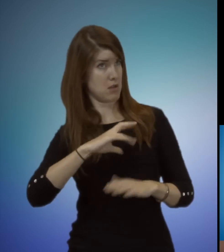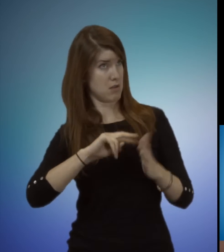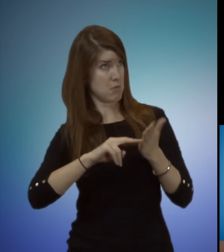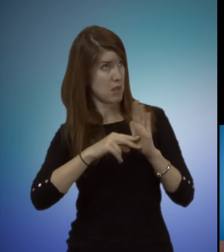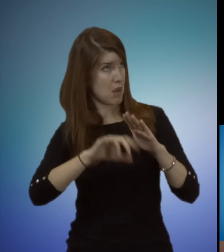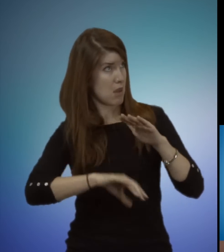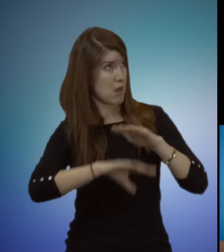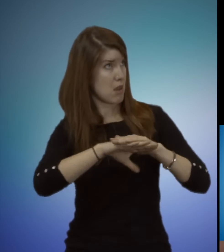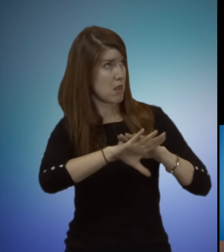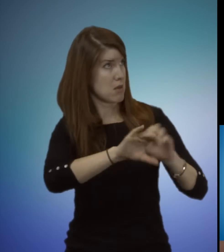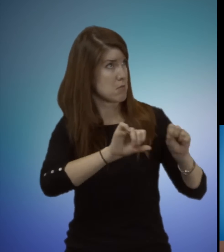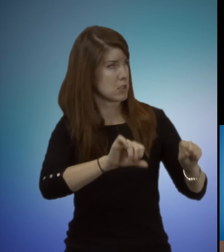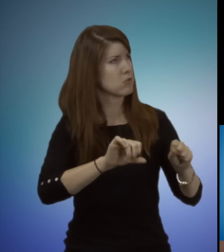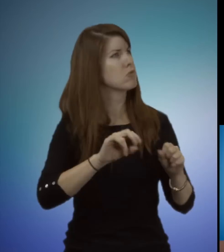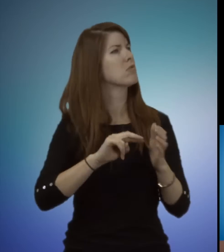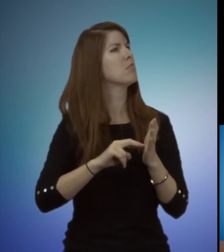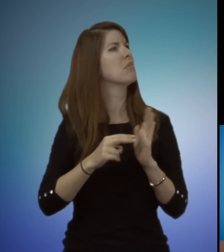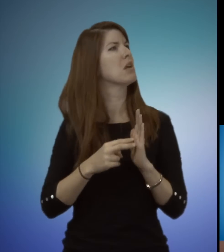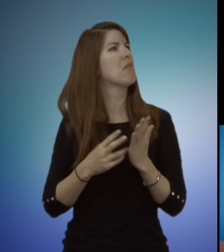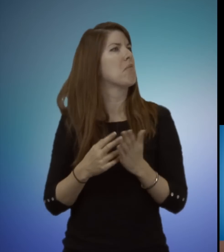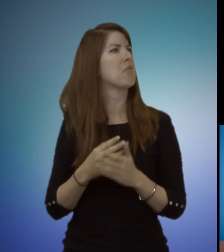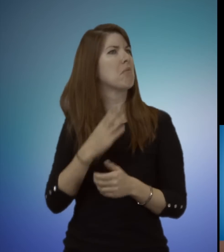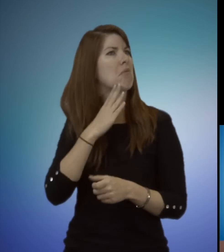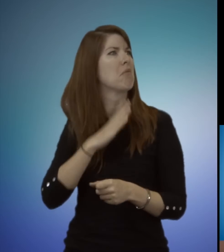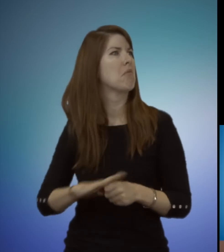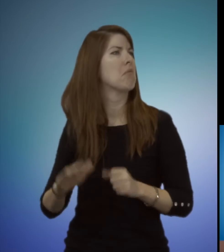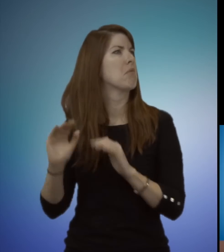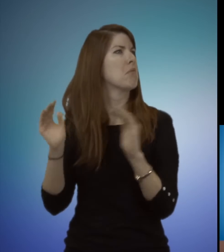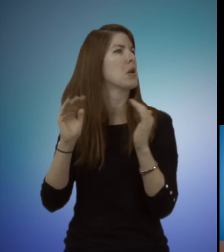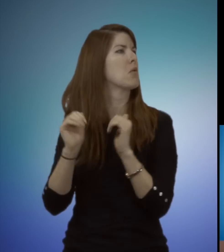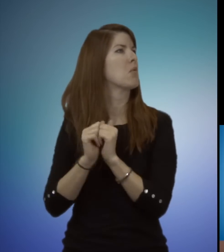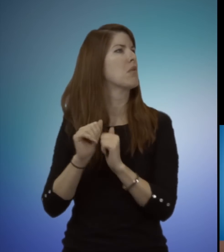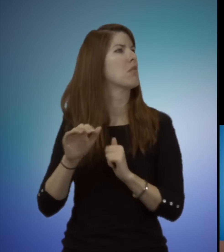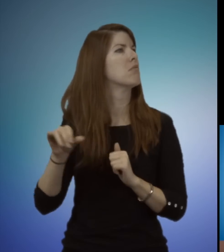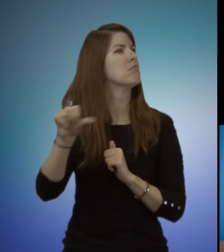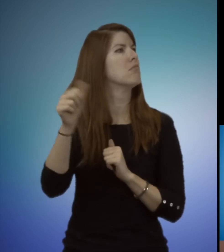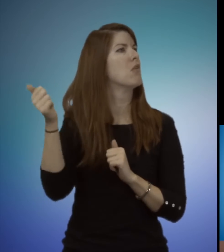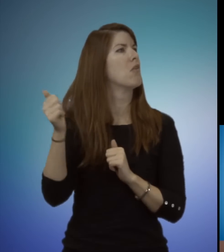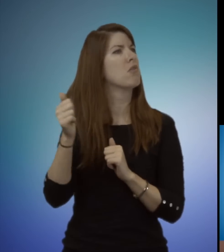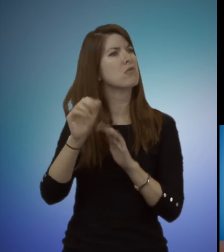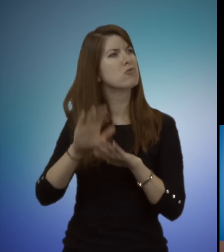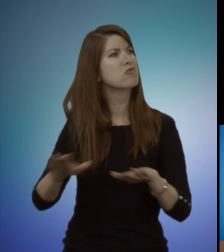that what they're capable of doing or did that just mean they did fine compared to a group